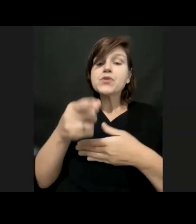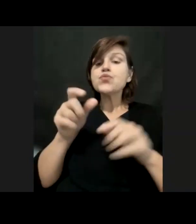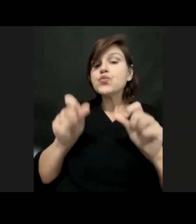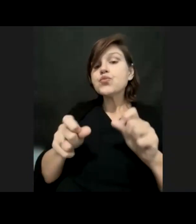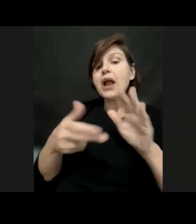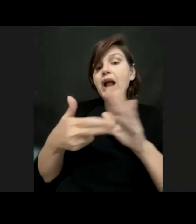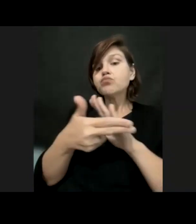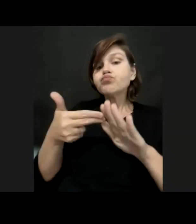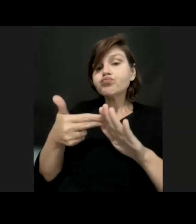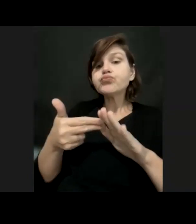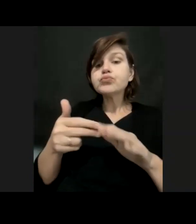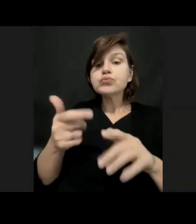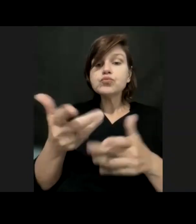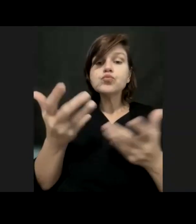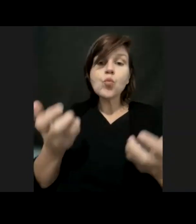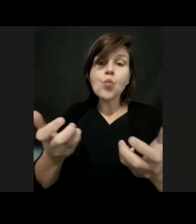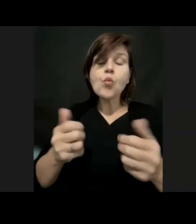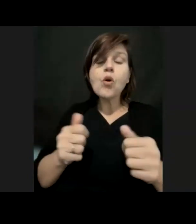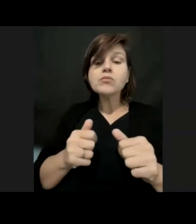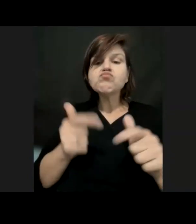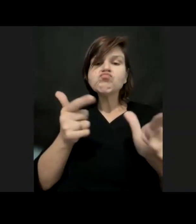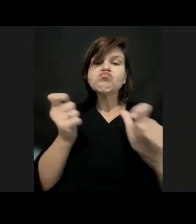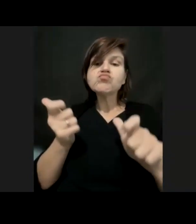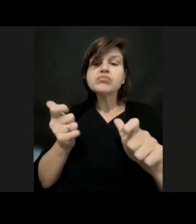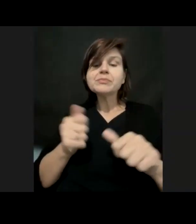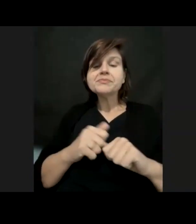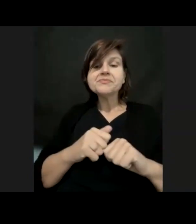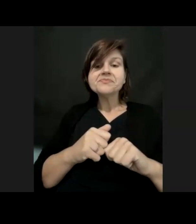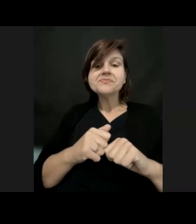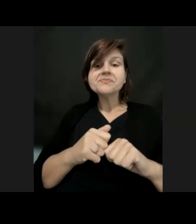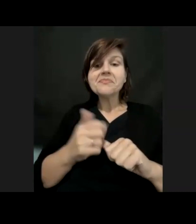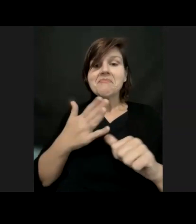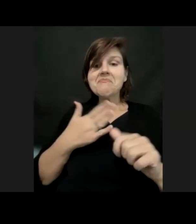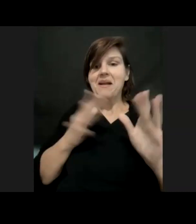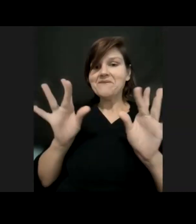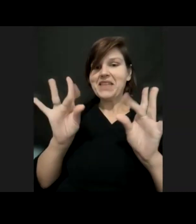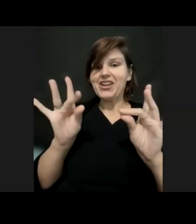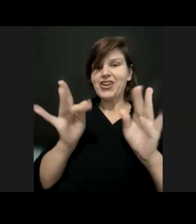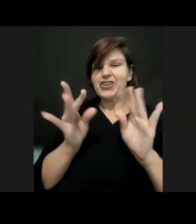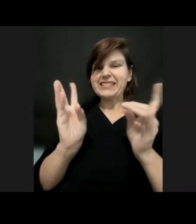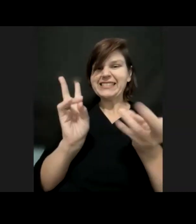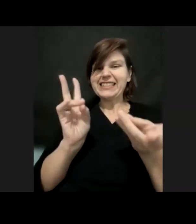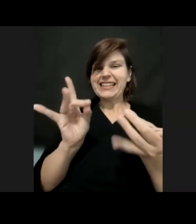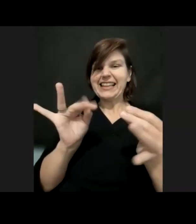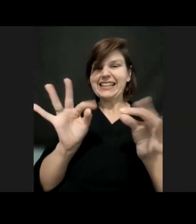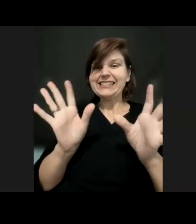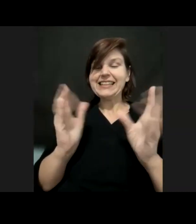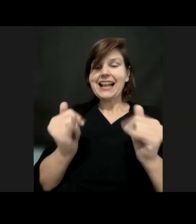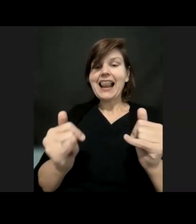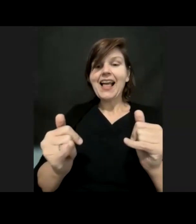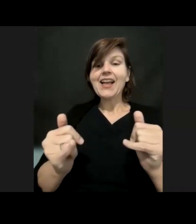The trouble is, folks, my fingers are sticky now and they're hot, so it's harder to do.